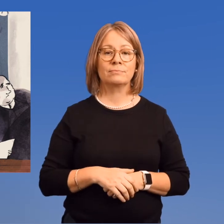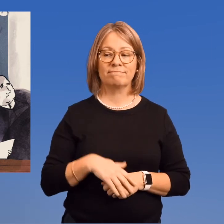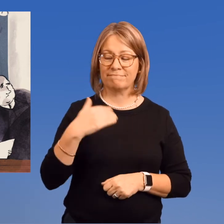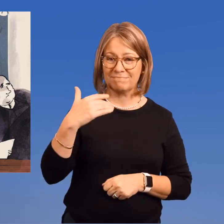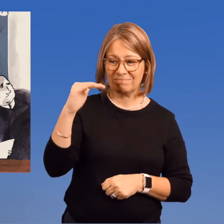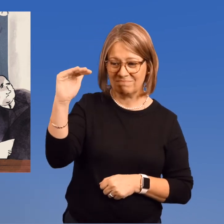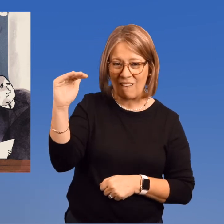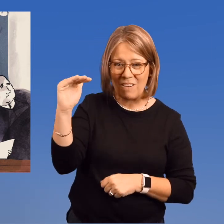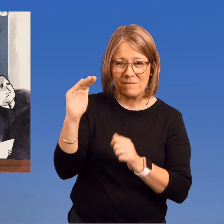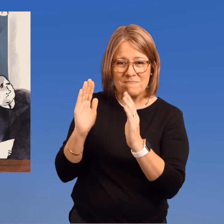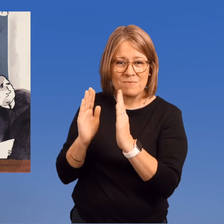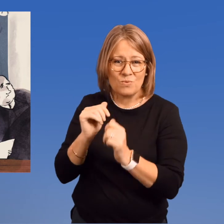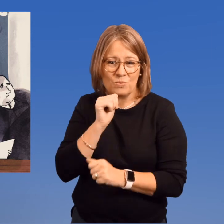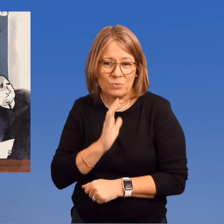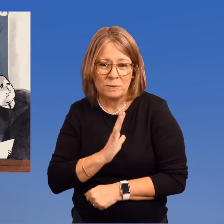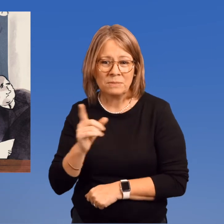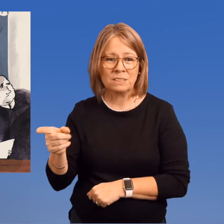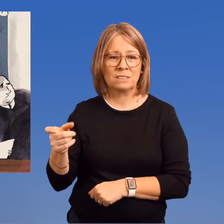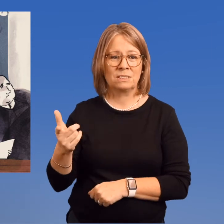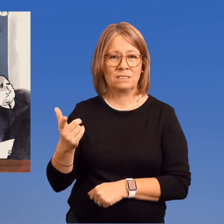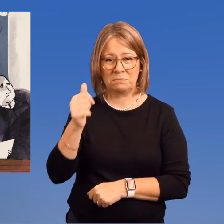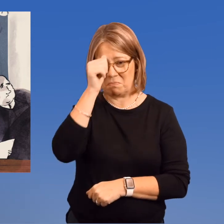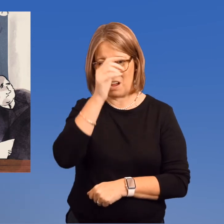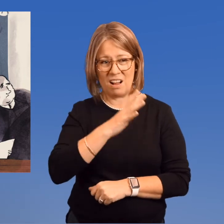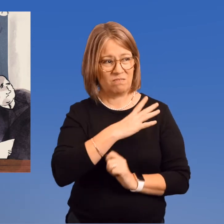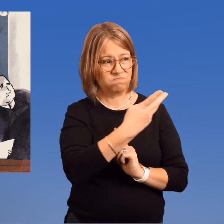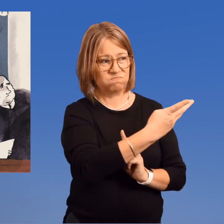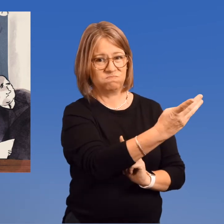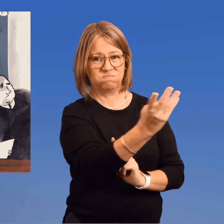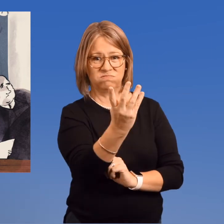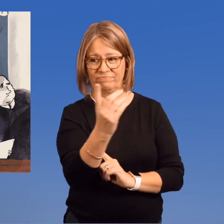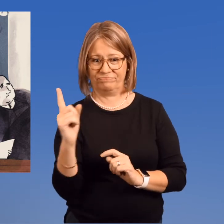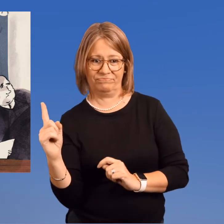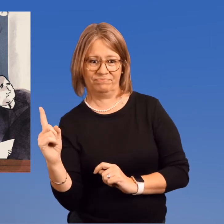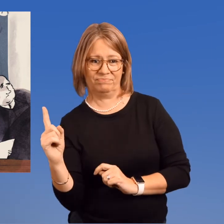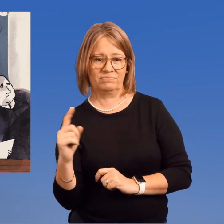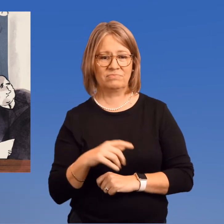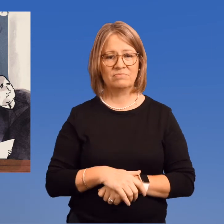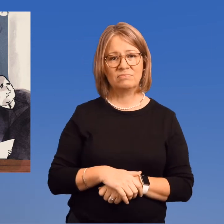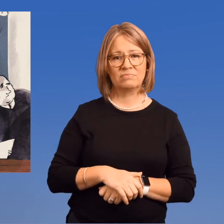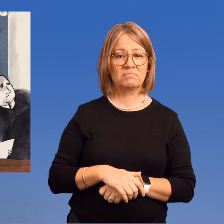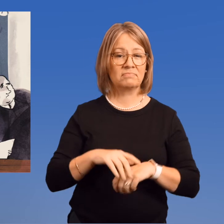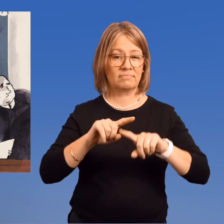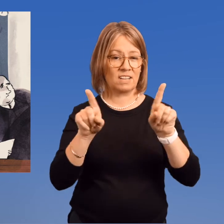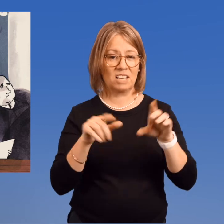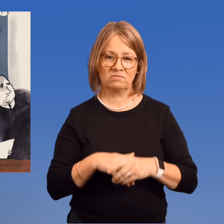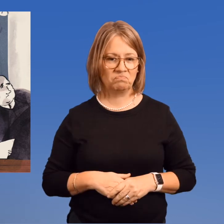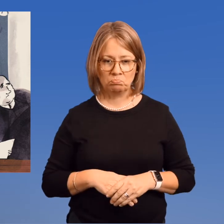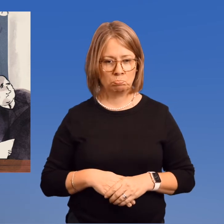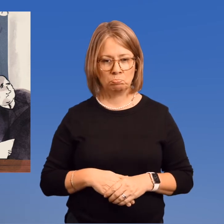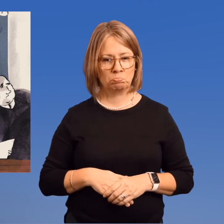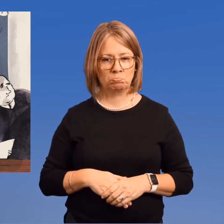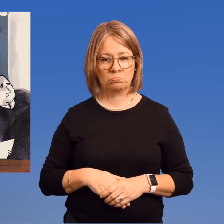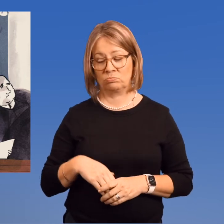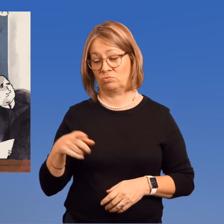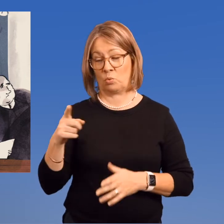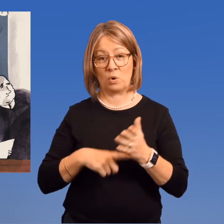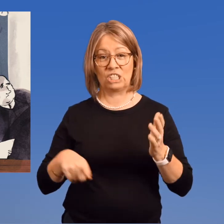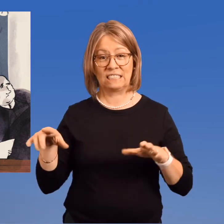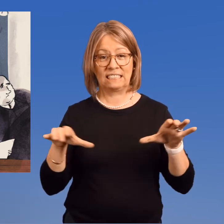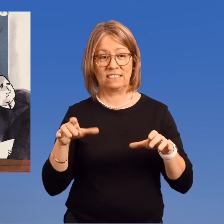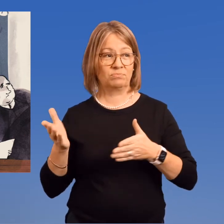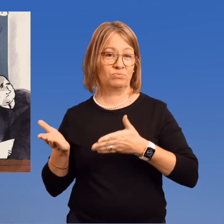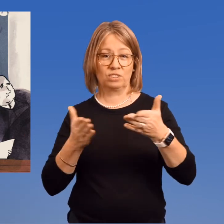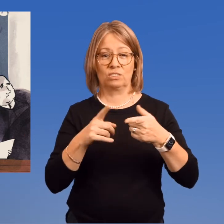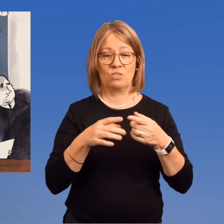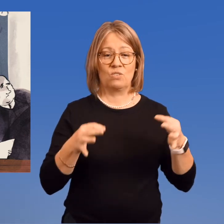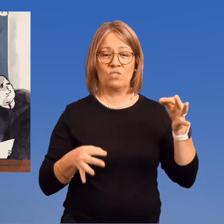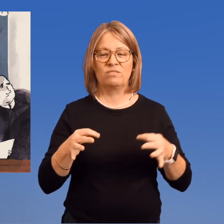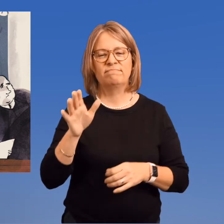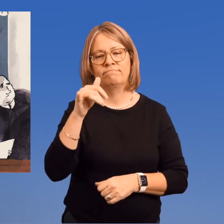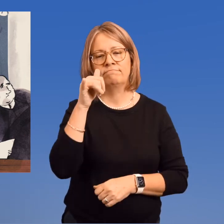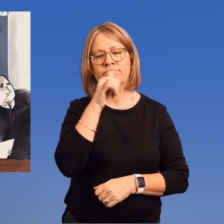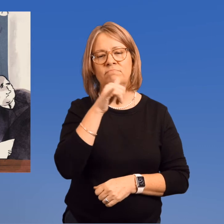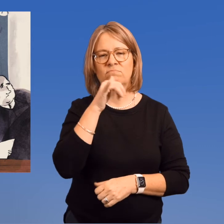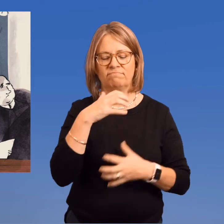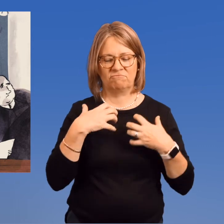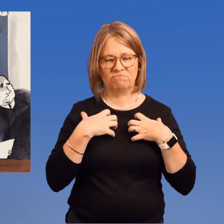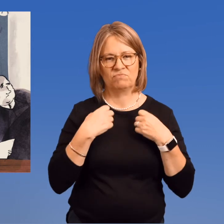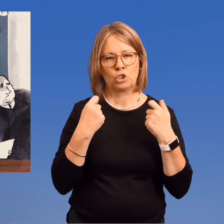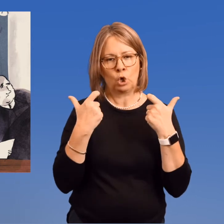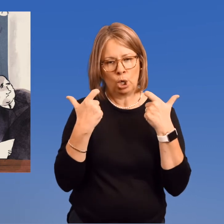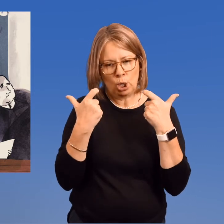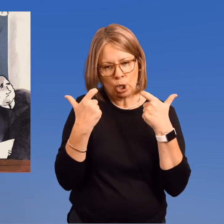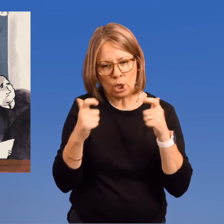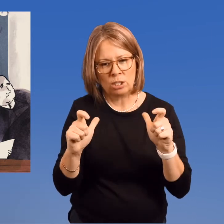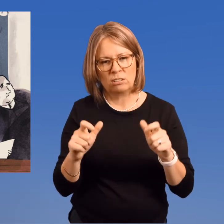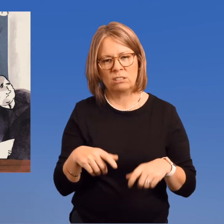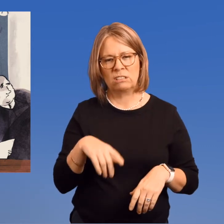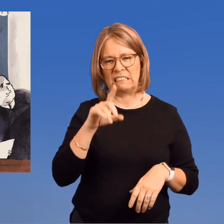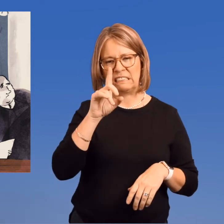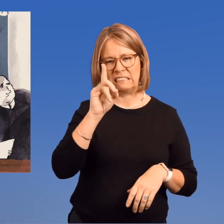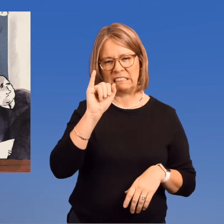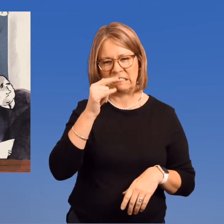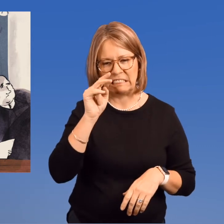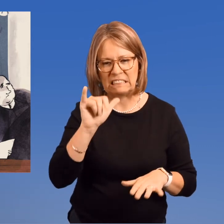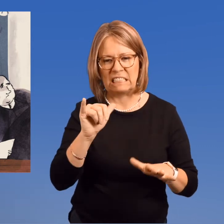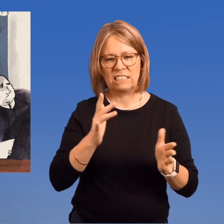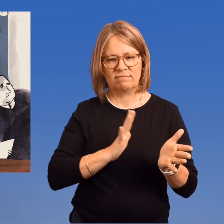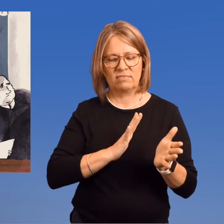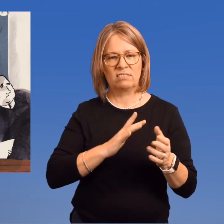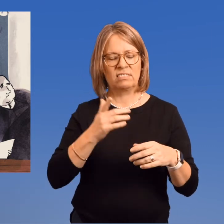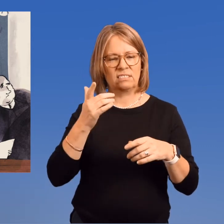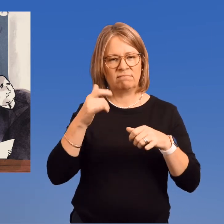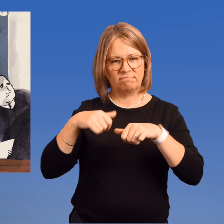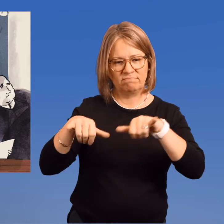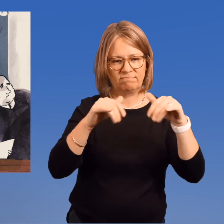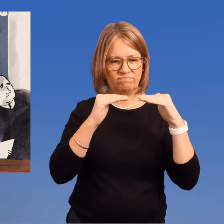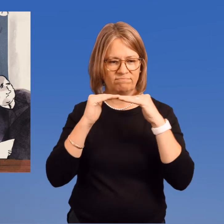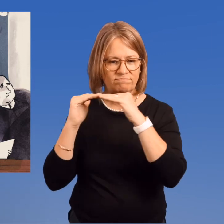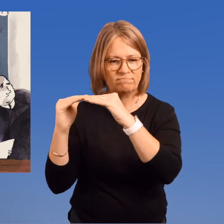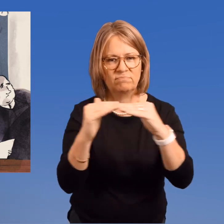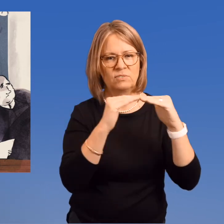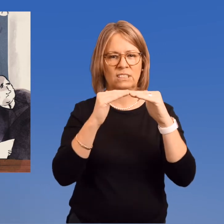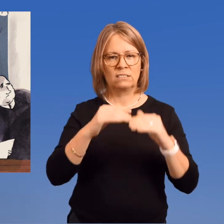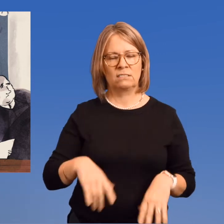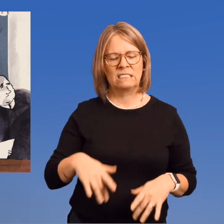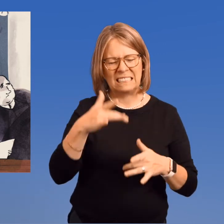tiny and outnumbered and yet, what she brought to the court was enormous, dignity, civility,